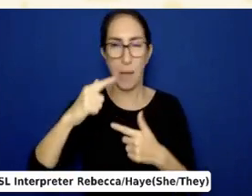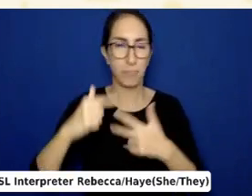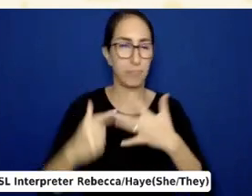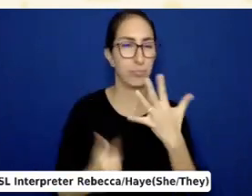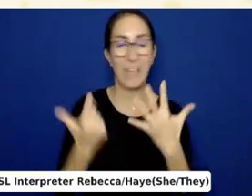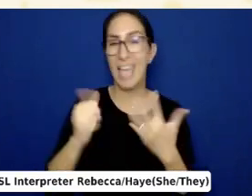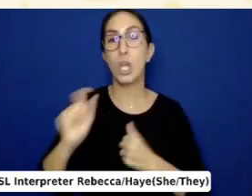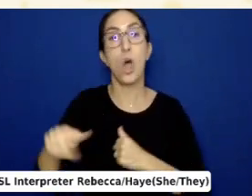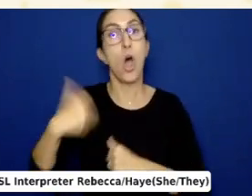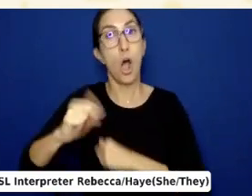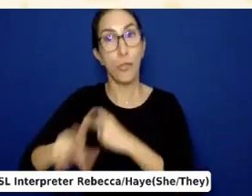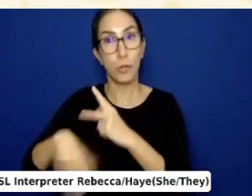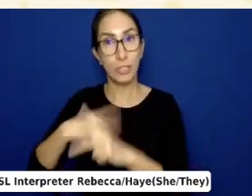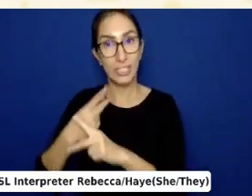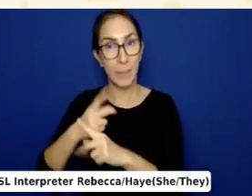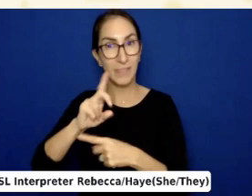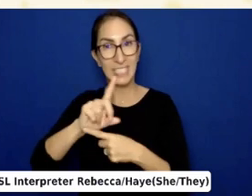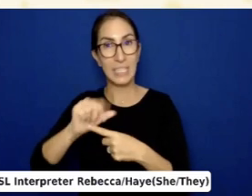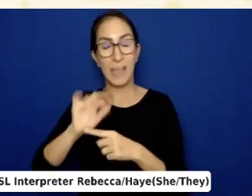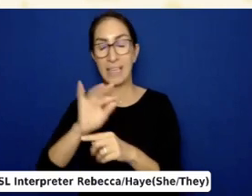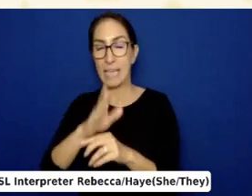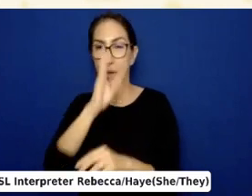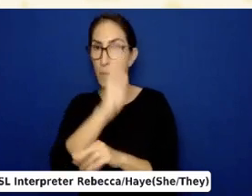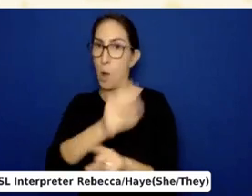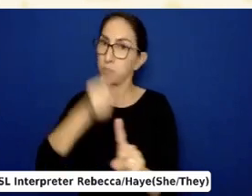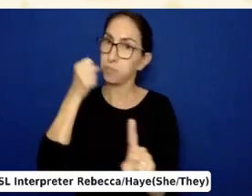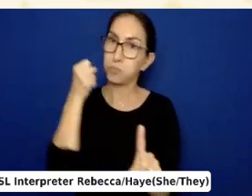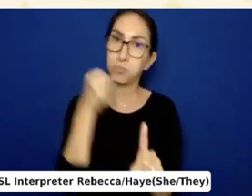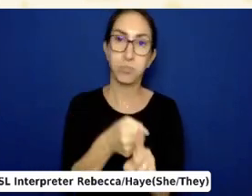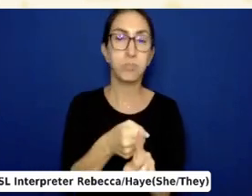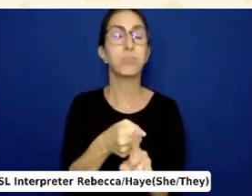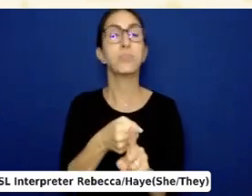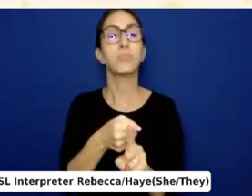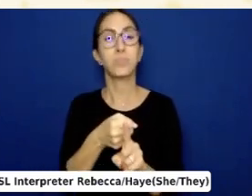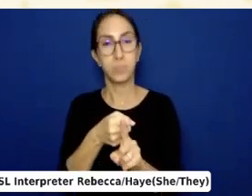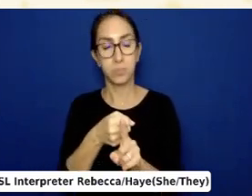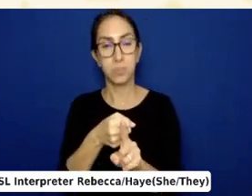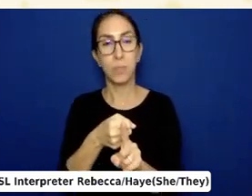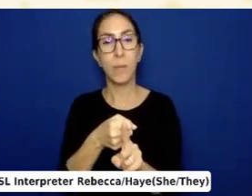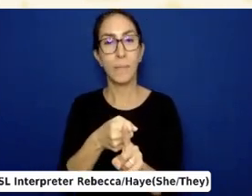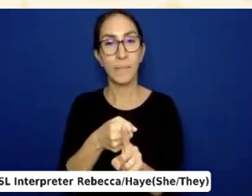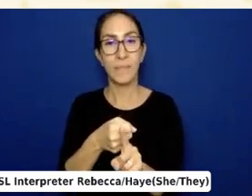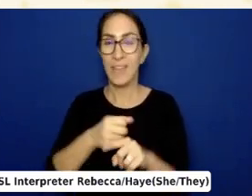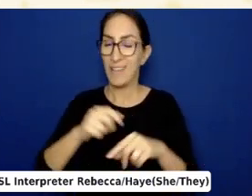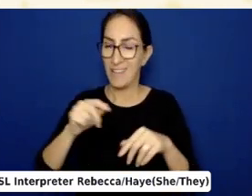that can directly impact the opportunity to make decisions.